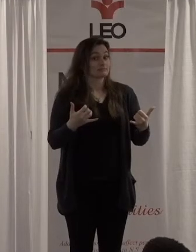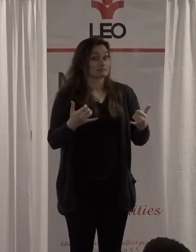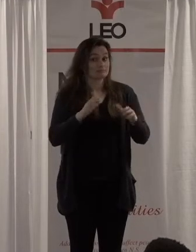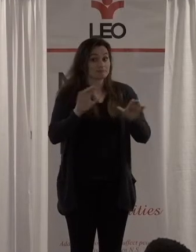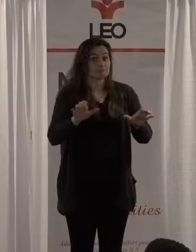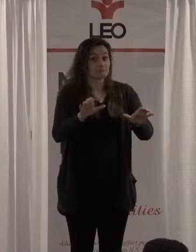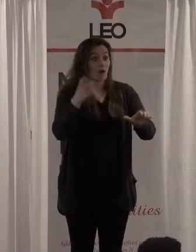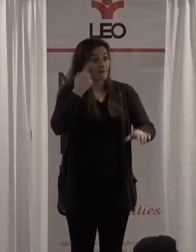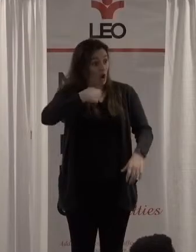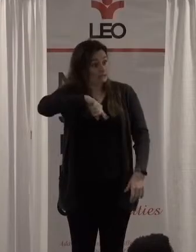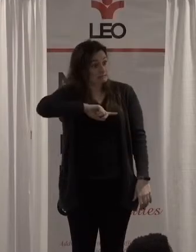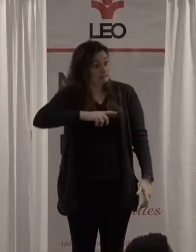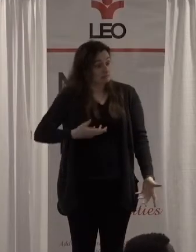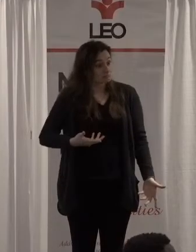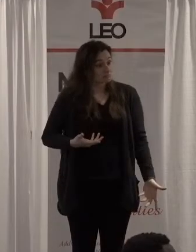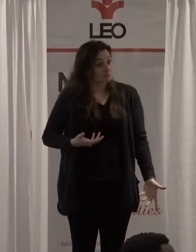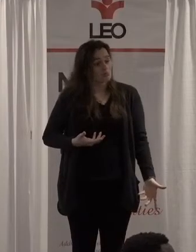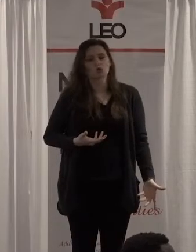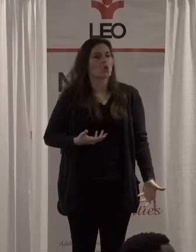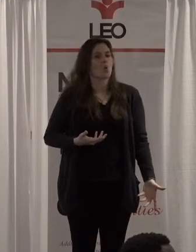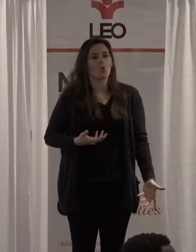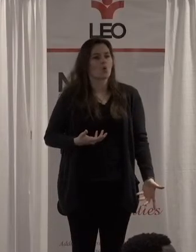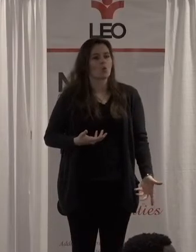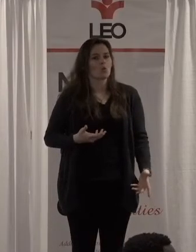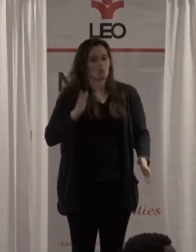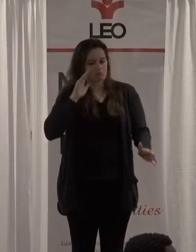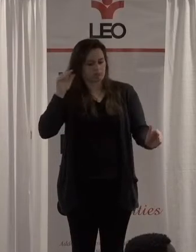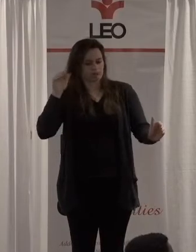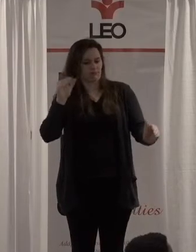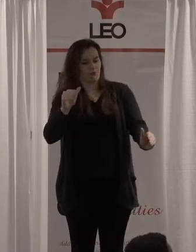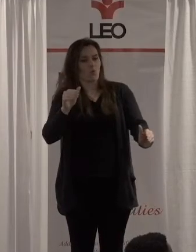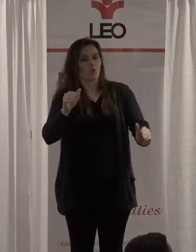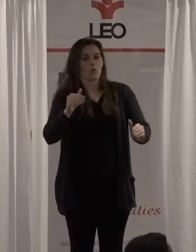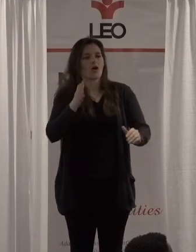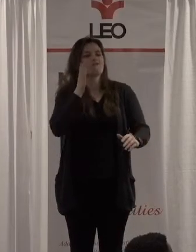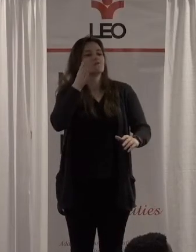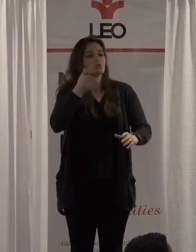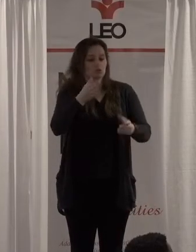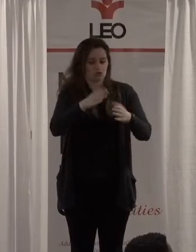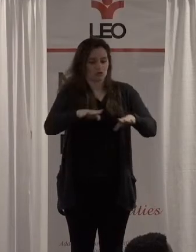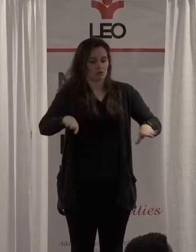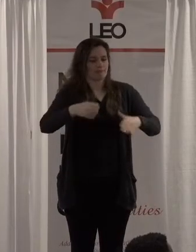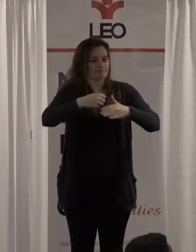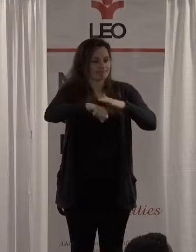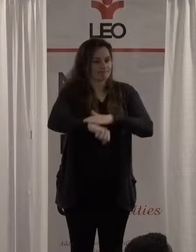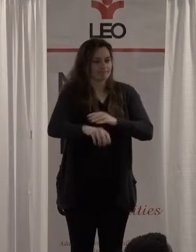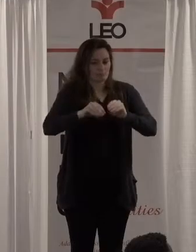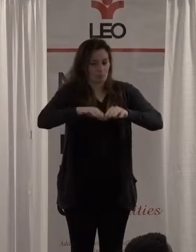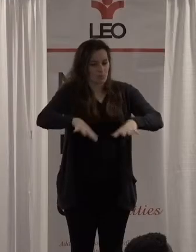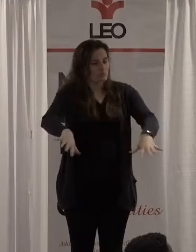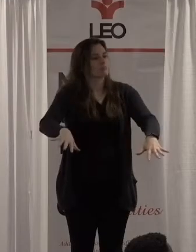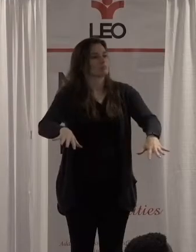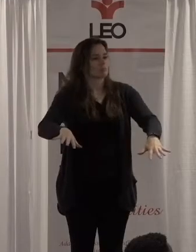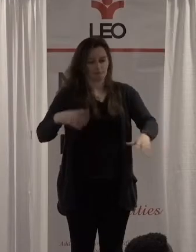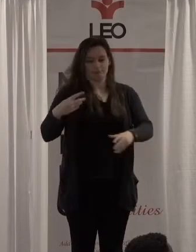BUT FOR THOSE WHO ARE COMING BEHIND US, THE LEGACY THAT WE ARE GOING TO LEAD FOR OUR CHILDREN